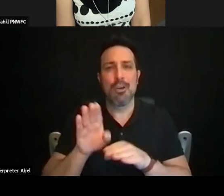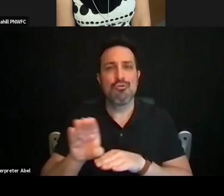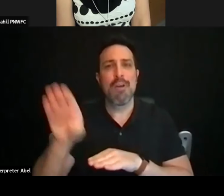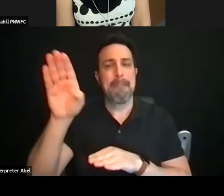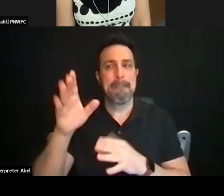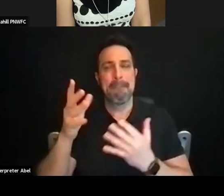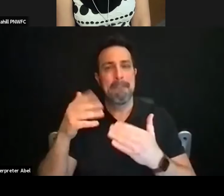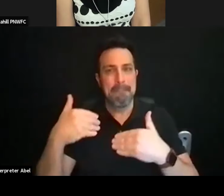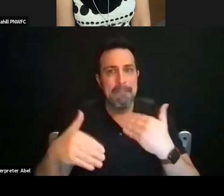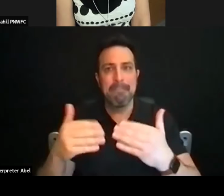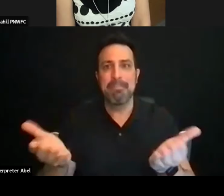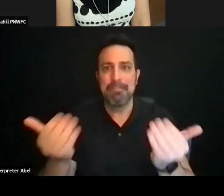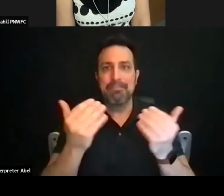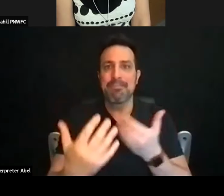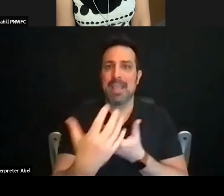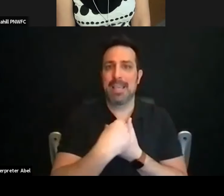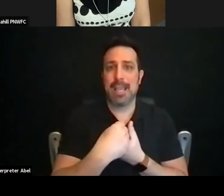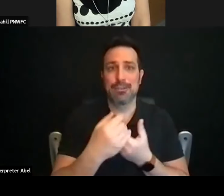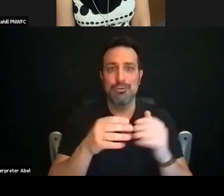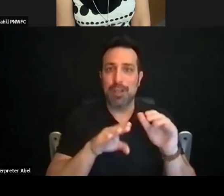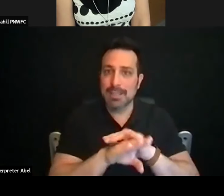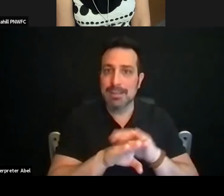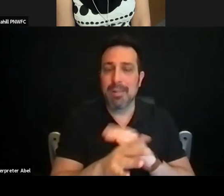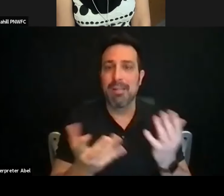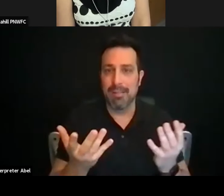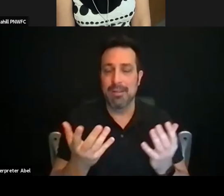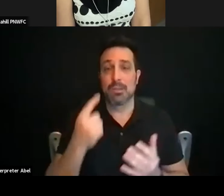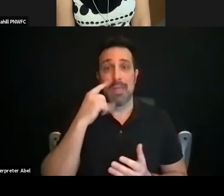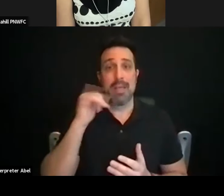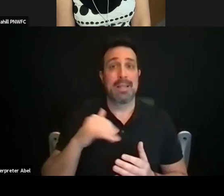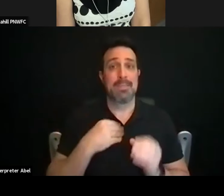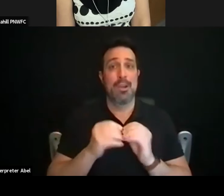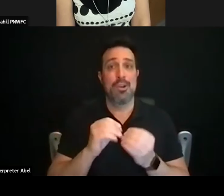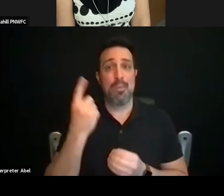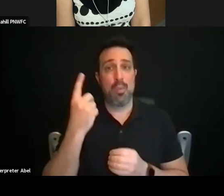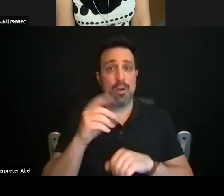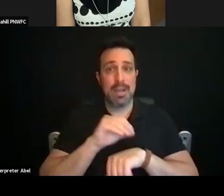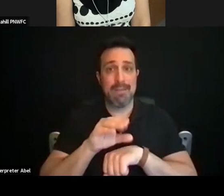feel like a lot of pressure. Especially for those just getting started in this. Events like this provide a